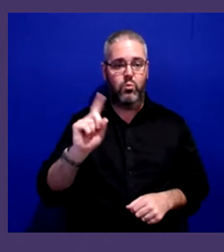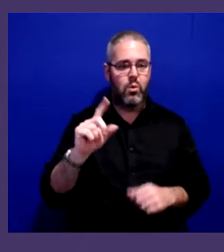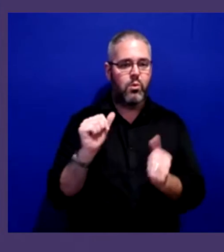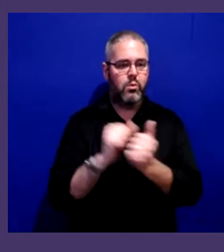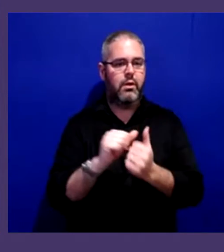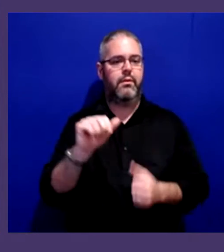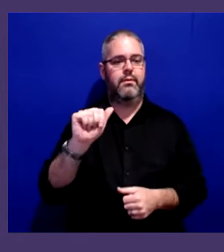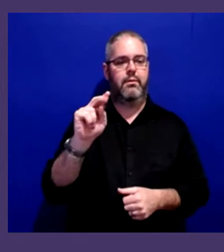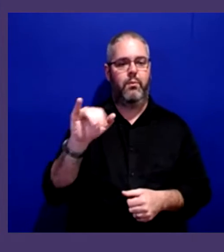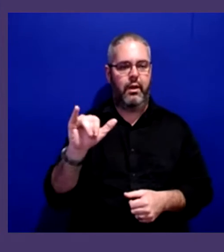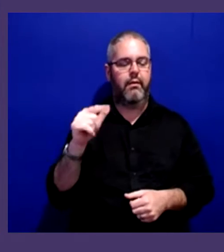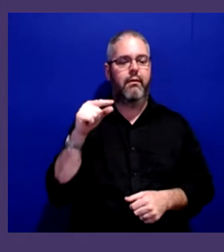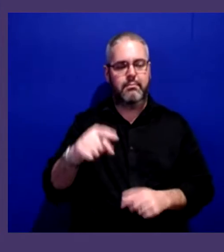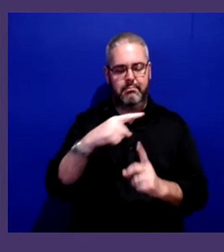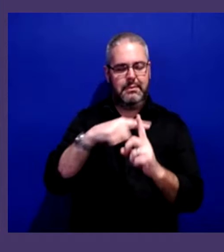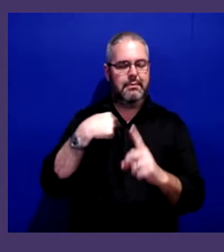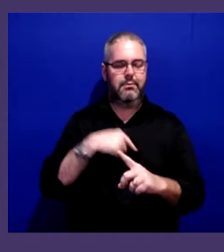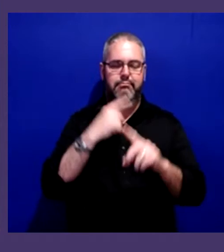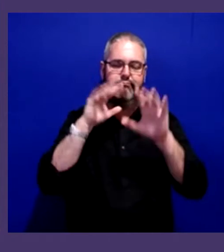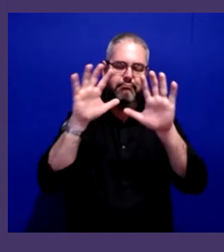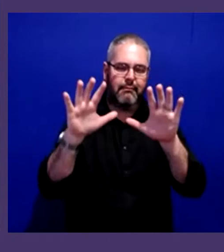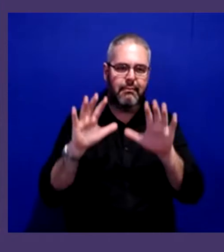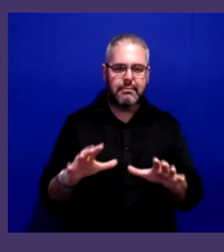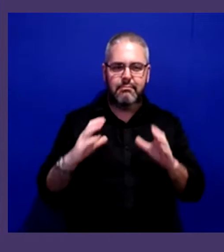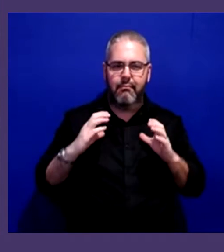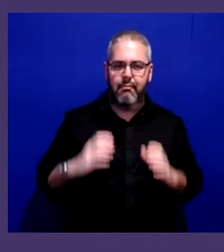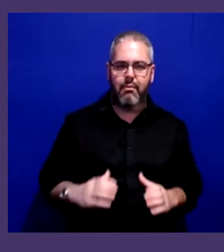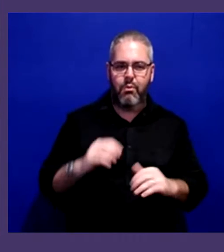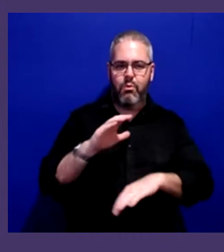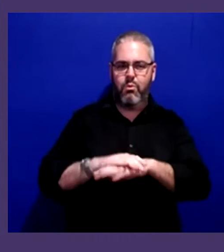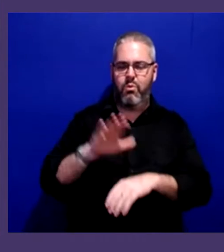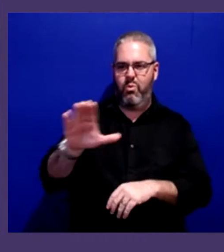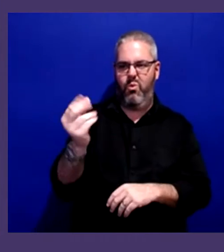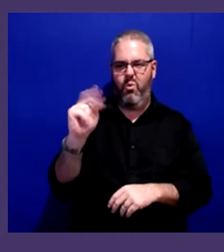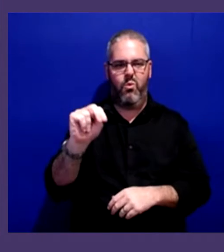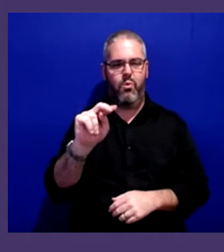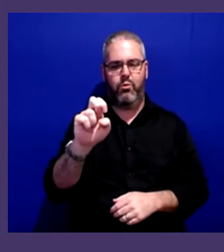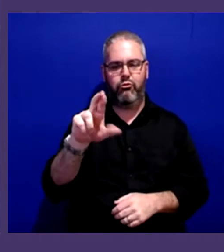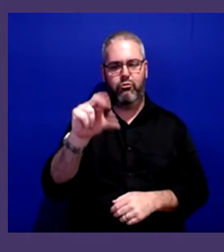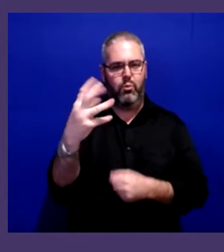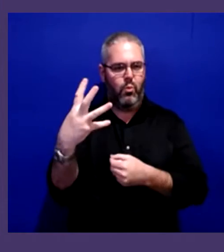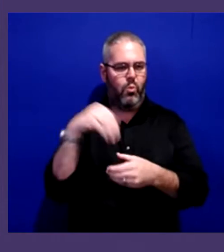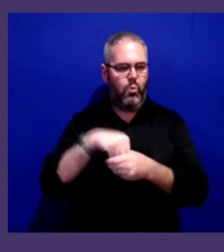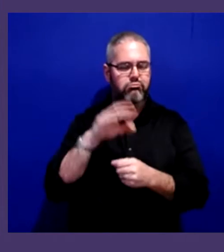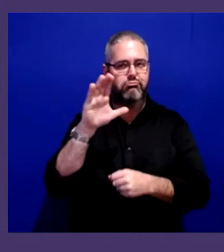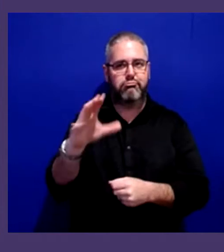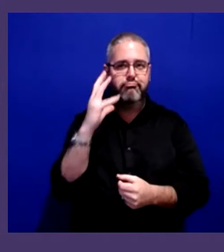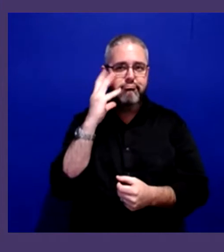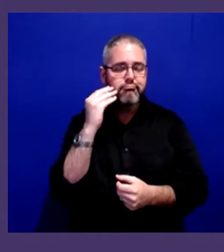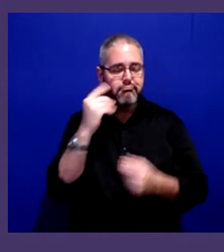our amazing clients on their own neuro inclusion journeys. I often like to say that I have